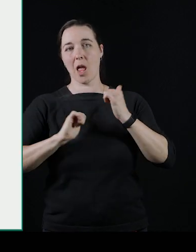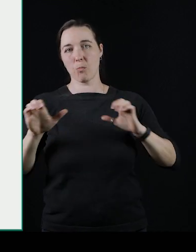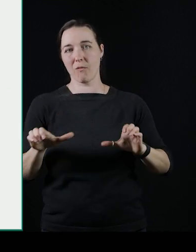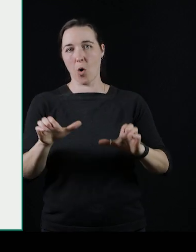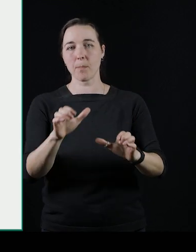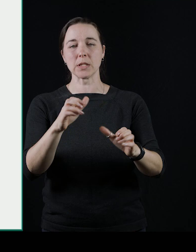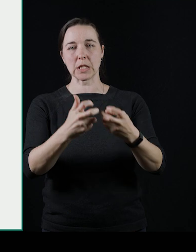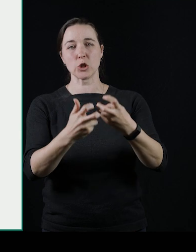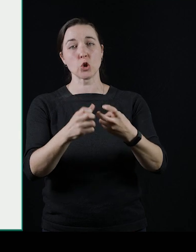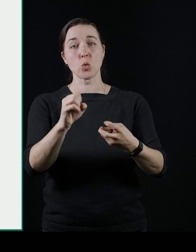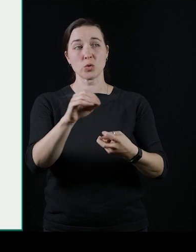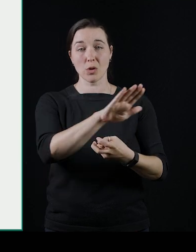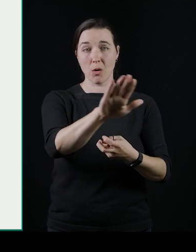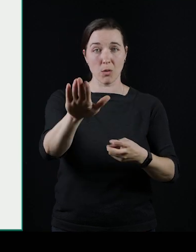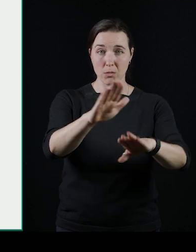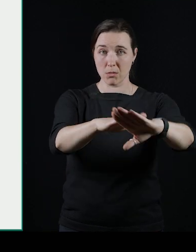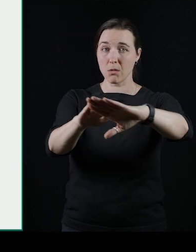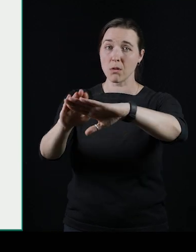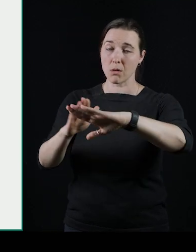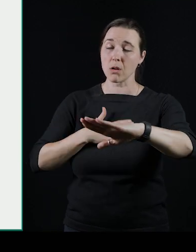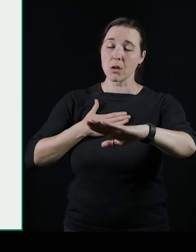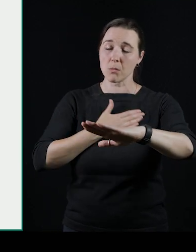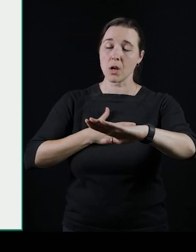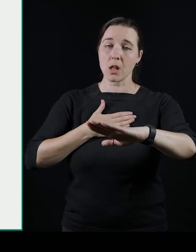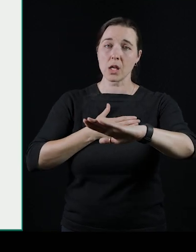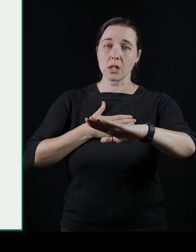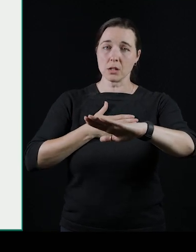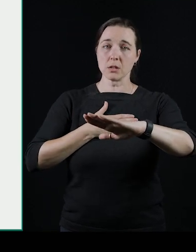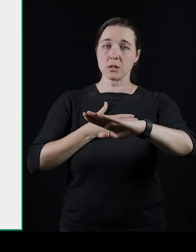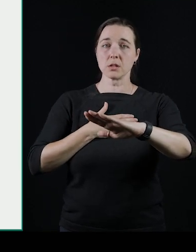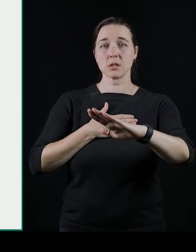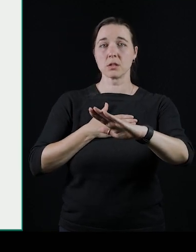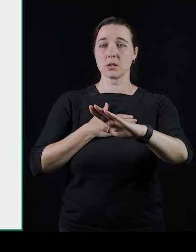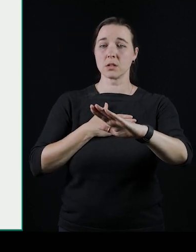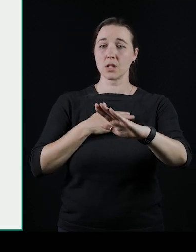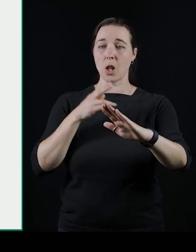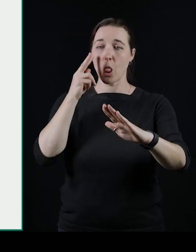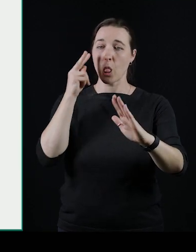So please be sure to load test your production load